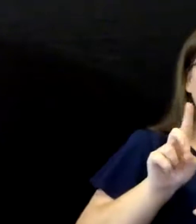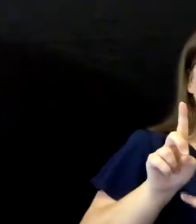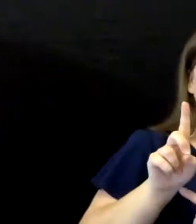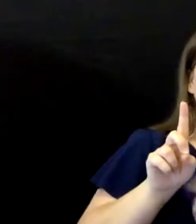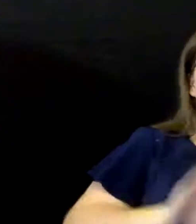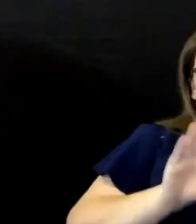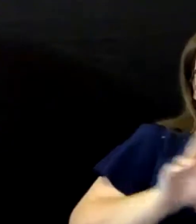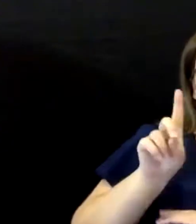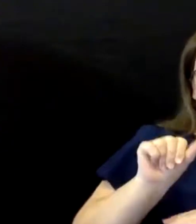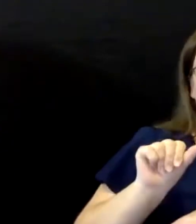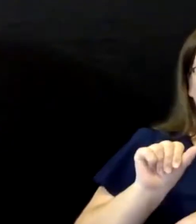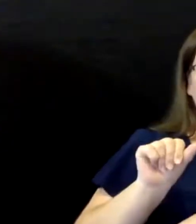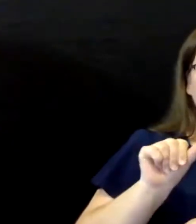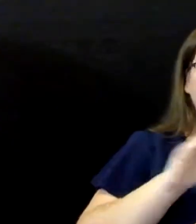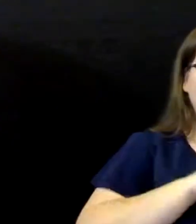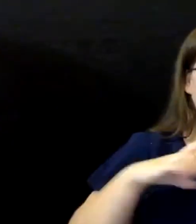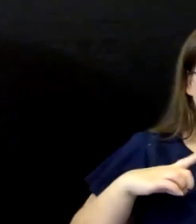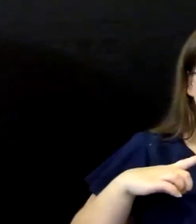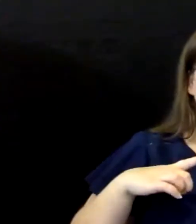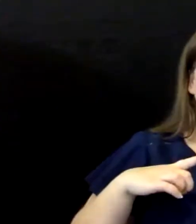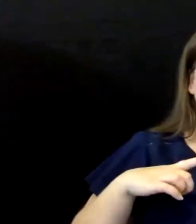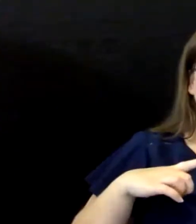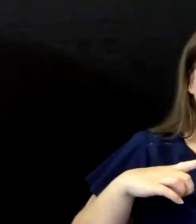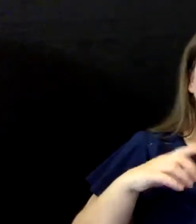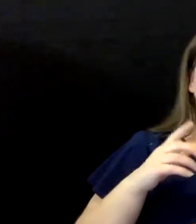and Steve Pouliot will helps from the Vermont Association for the Blind and